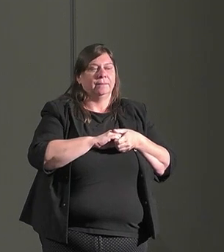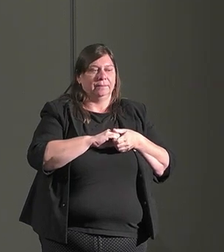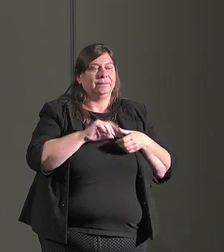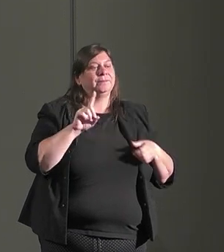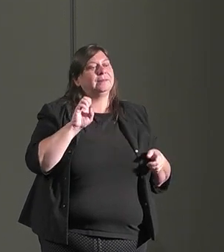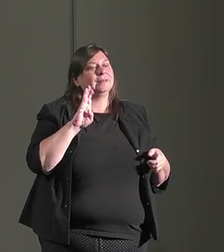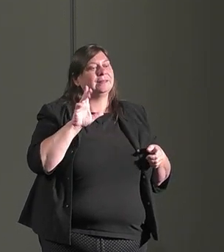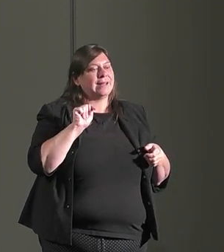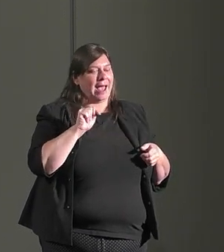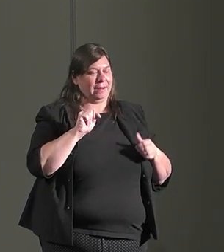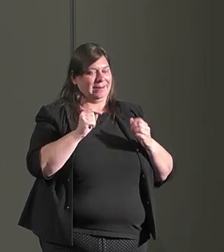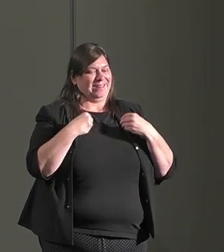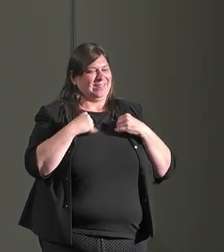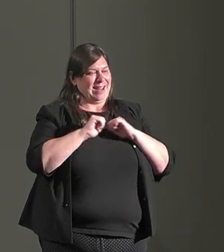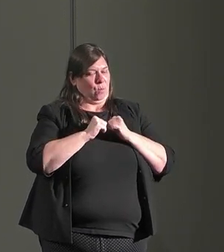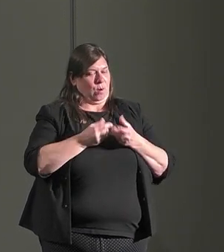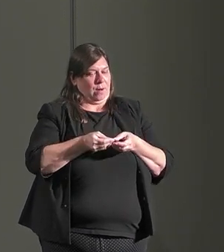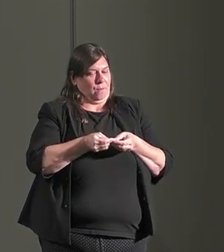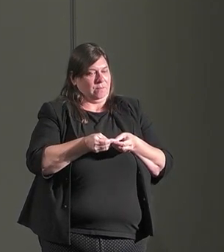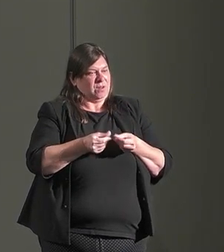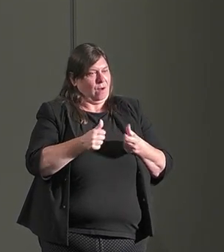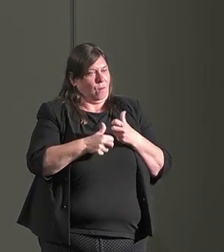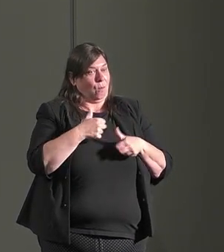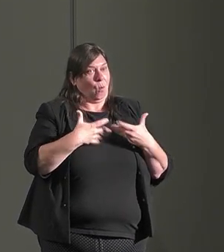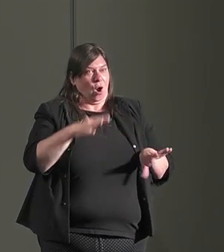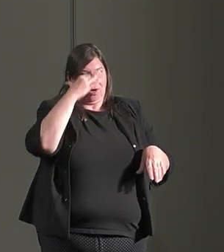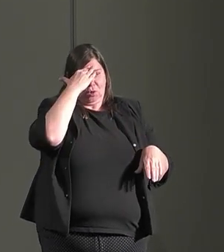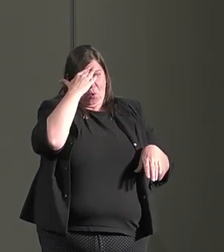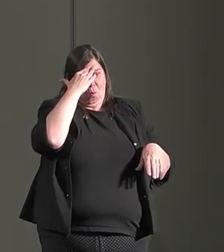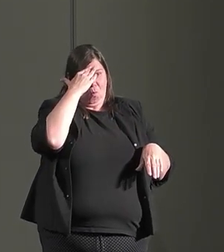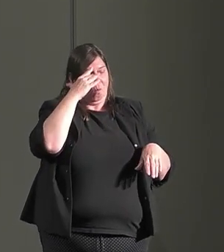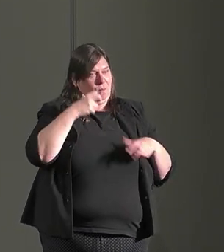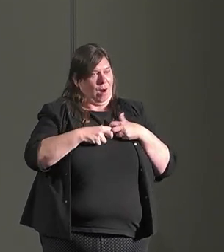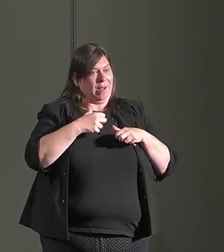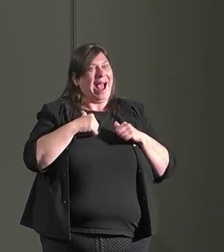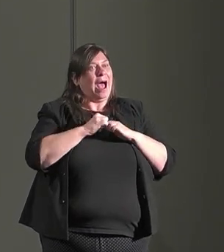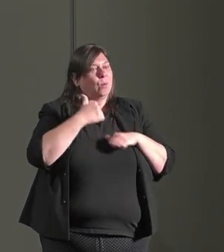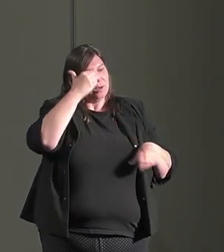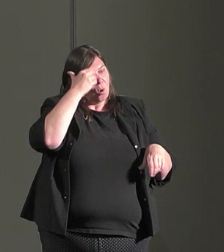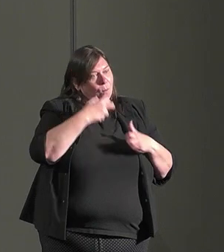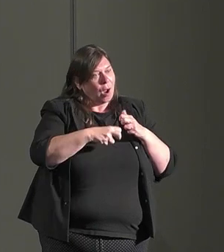with ways to solve the problems we know the way we know we have problems is disclosure.